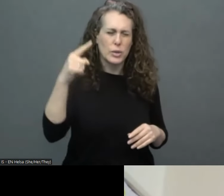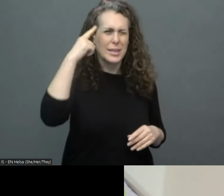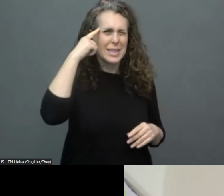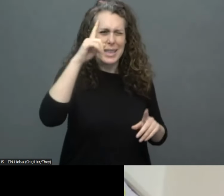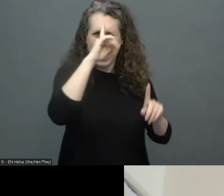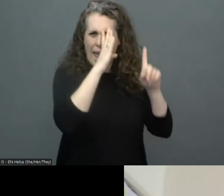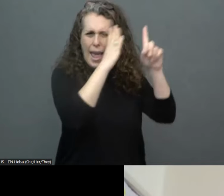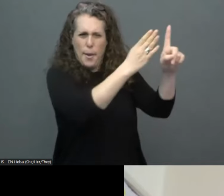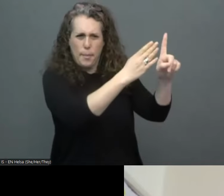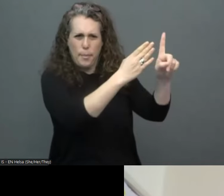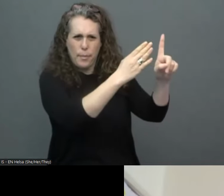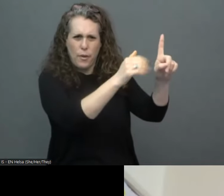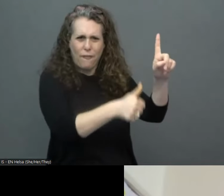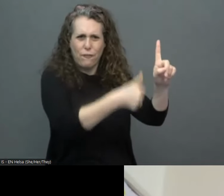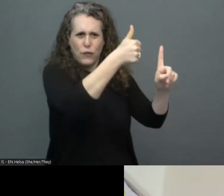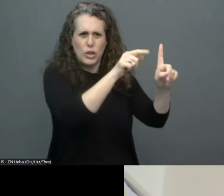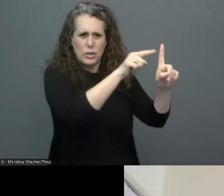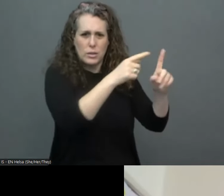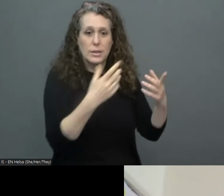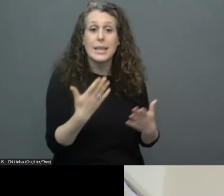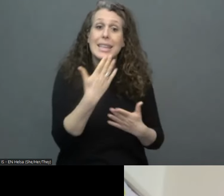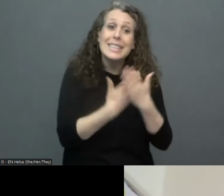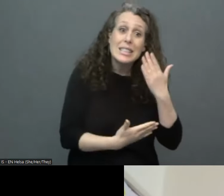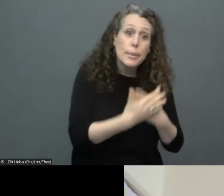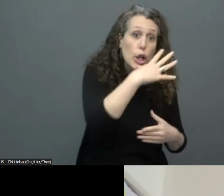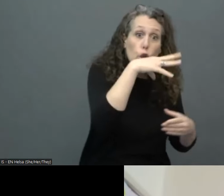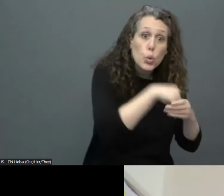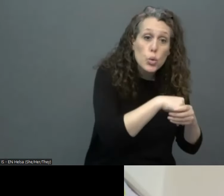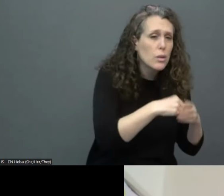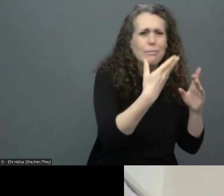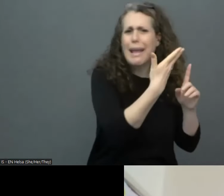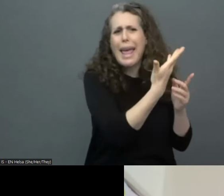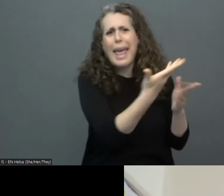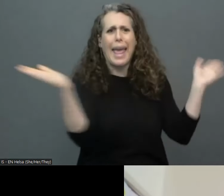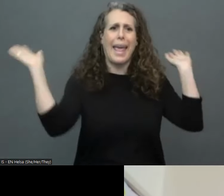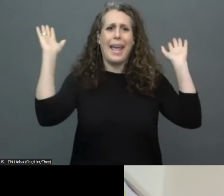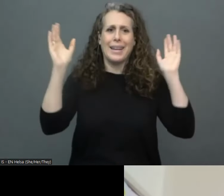with data for disability inclusive and also when we work on any other type of data and information.